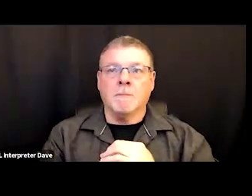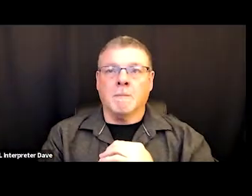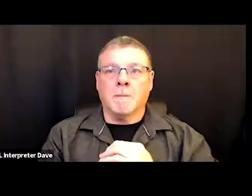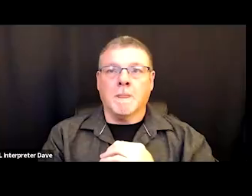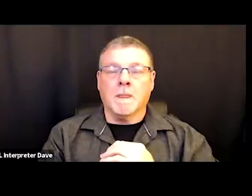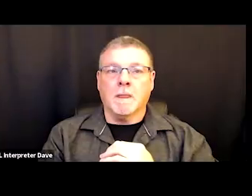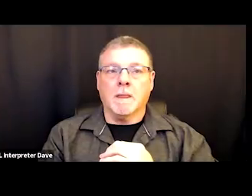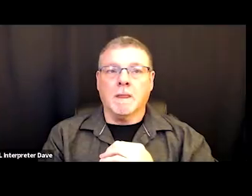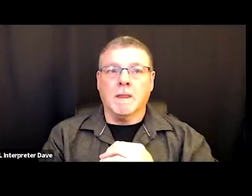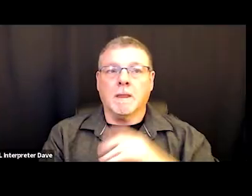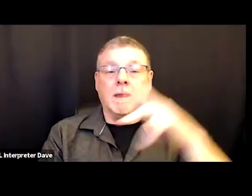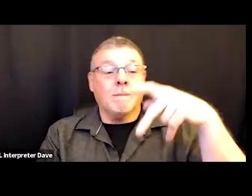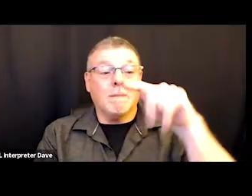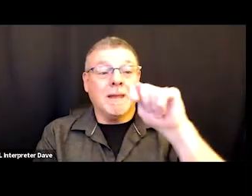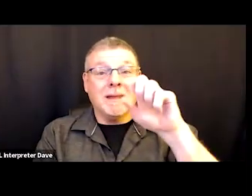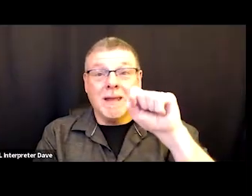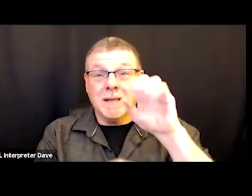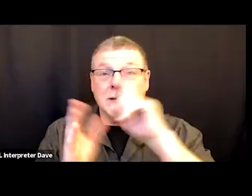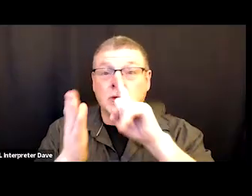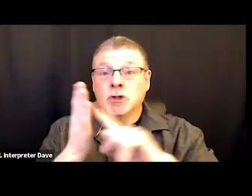The PTSD checklist for the DSM-5,